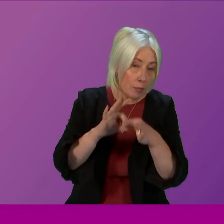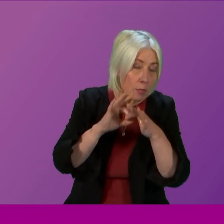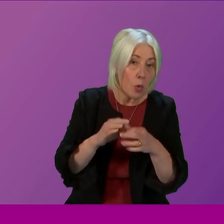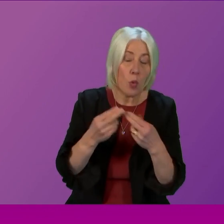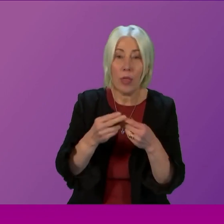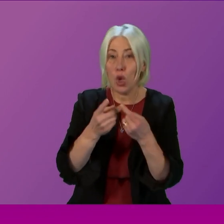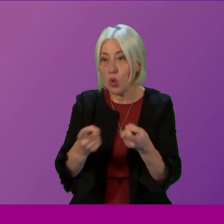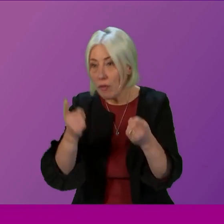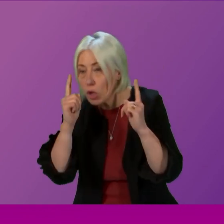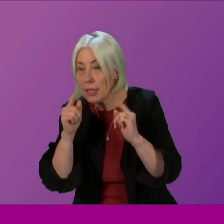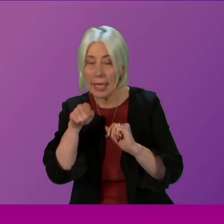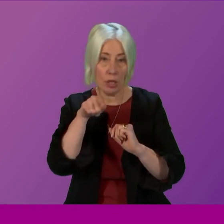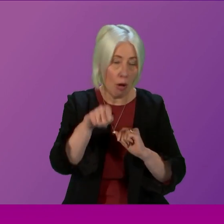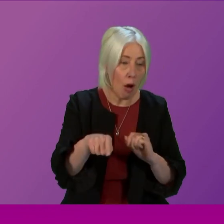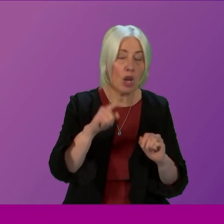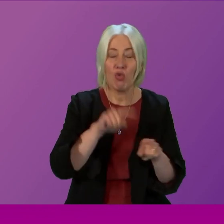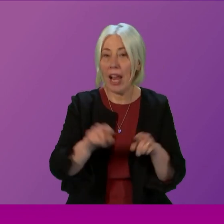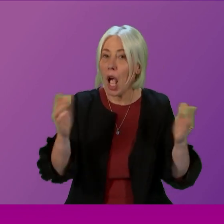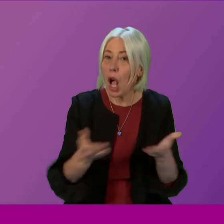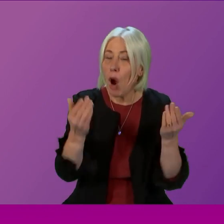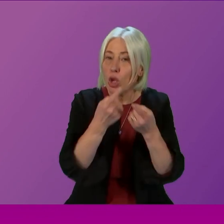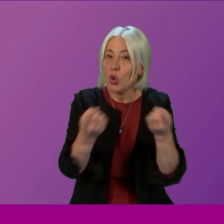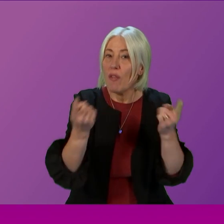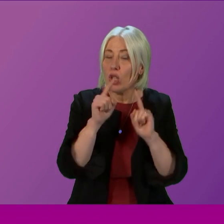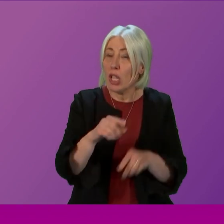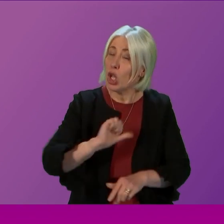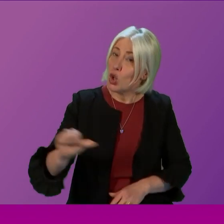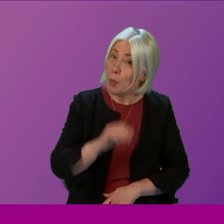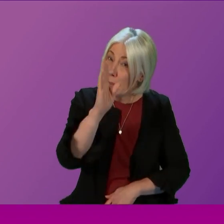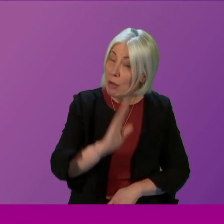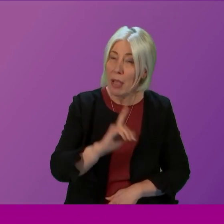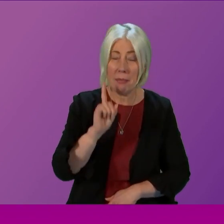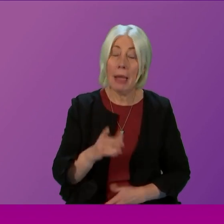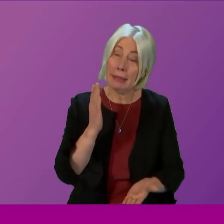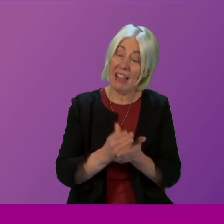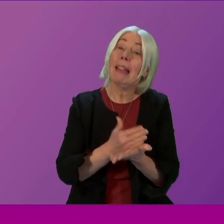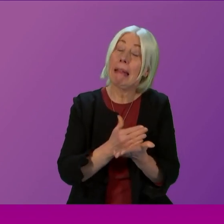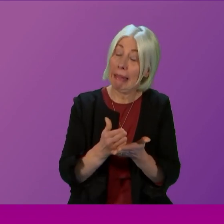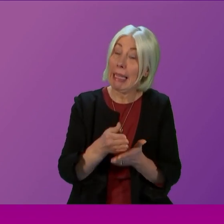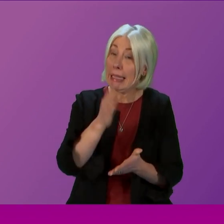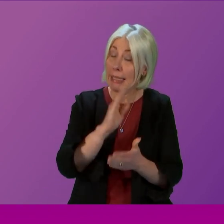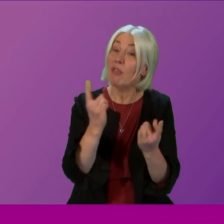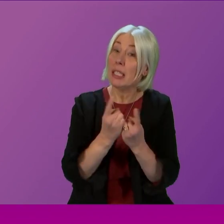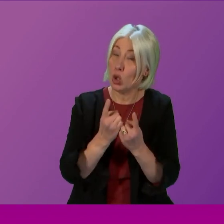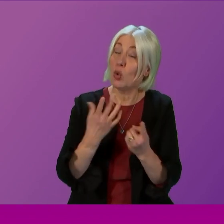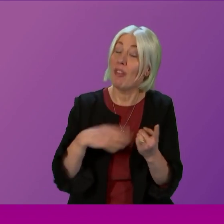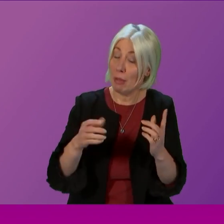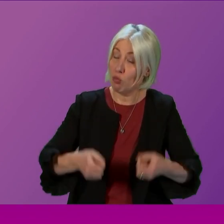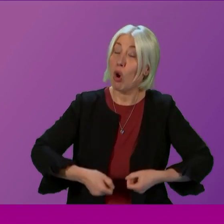and which it encourages universities to take very seriously. However, it is clear that serious issues that we need to reflect further